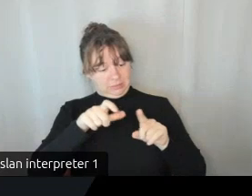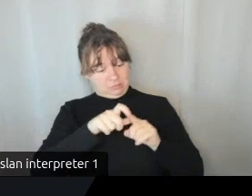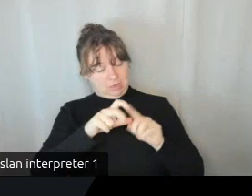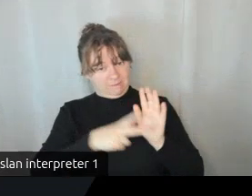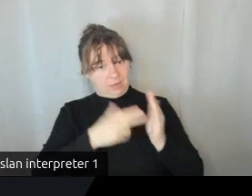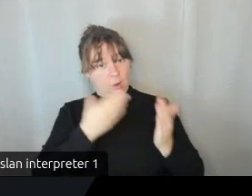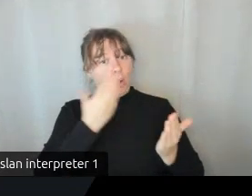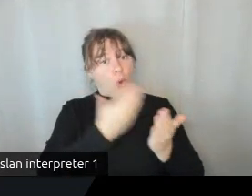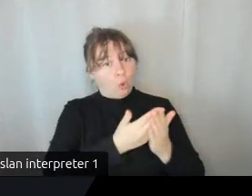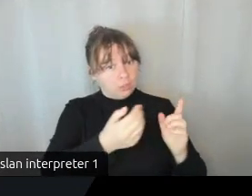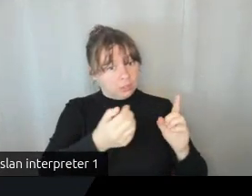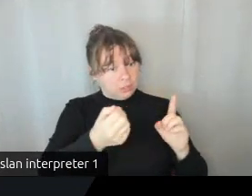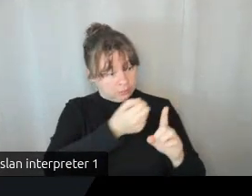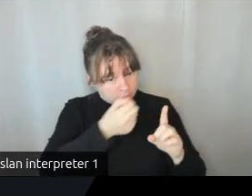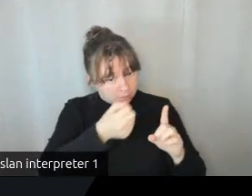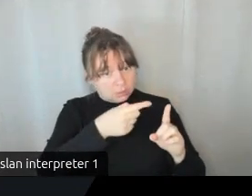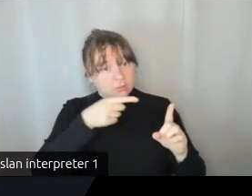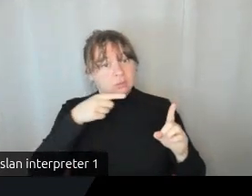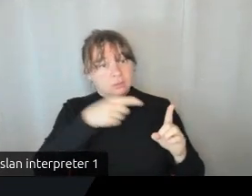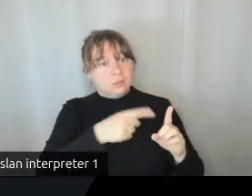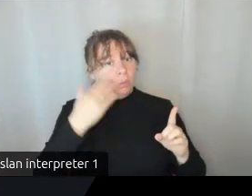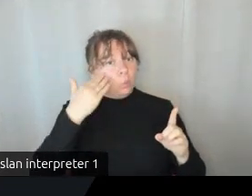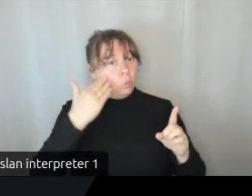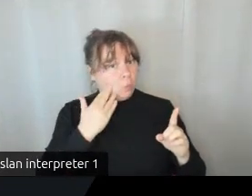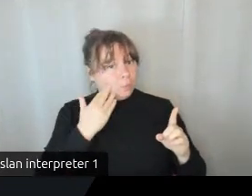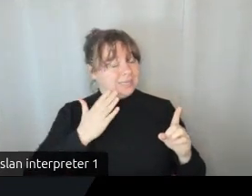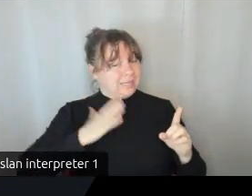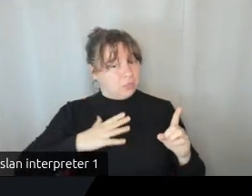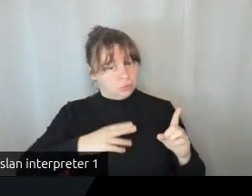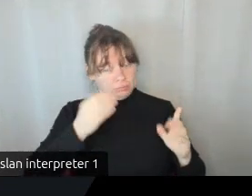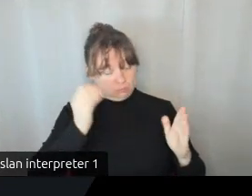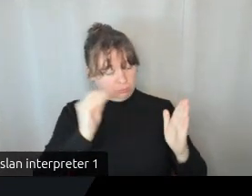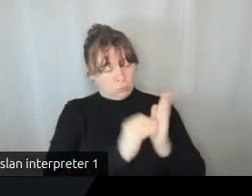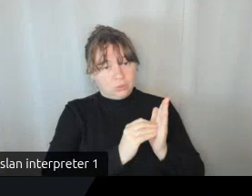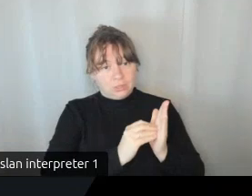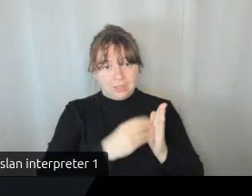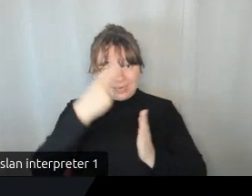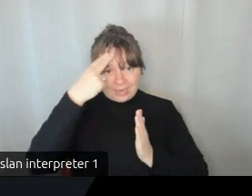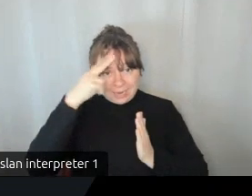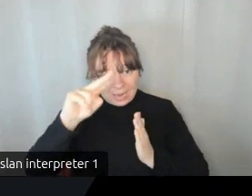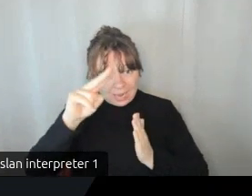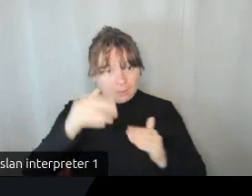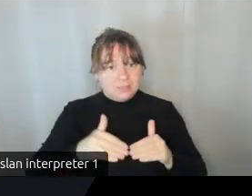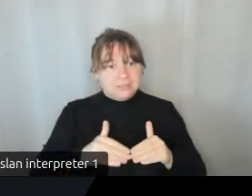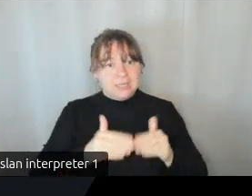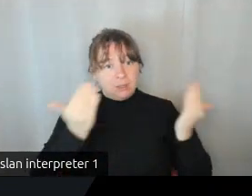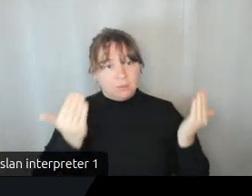order, they she will need to fill in her name and date of birth. But if the respondent doesn't know